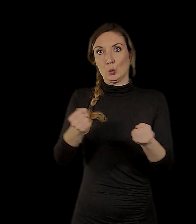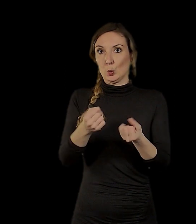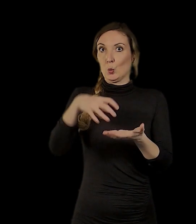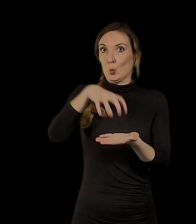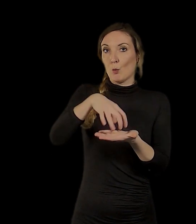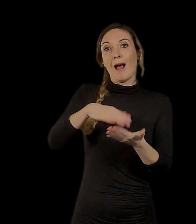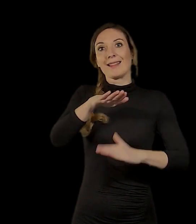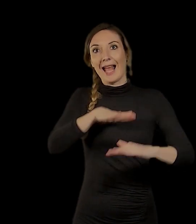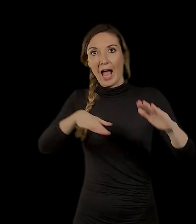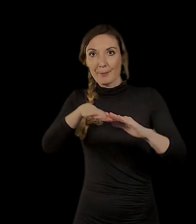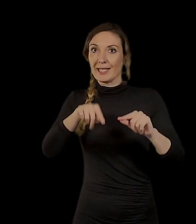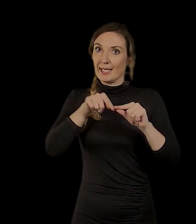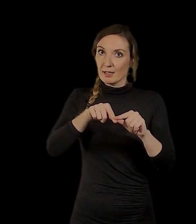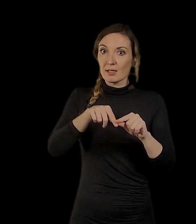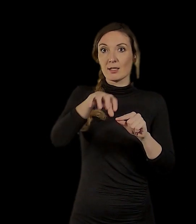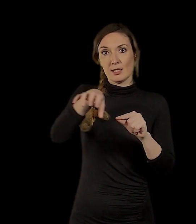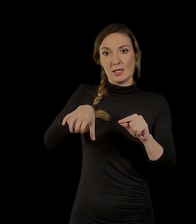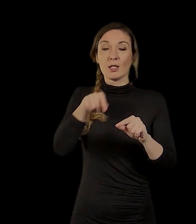square with cafes, etc.